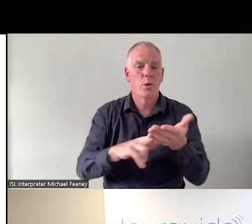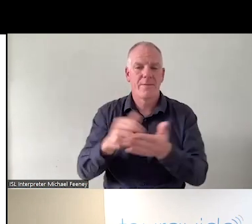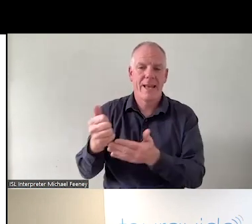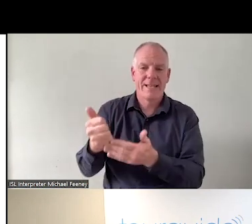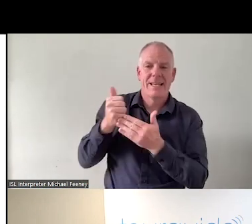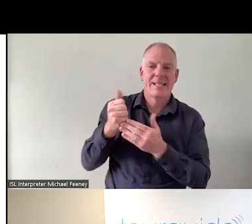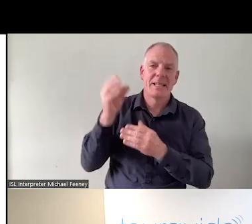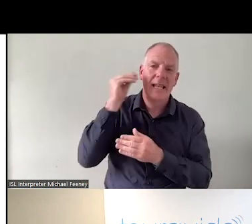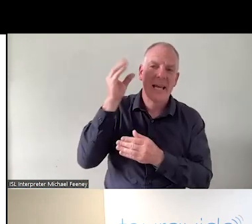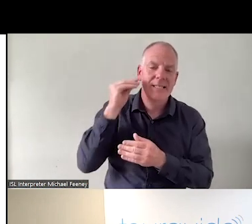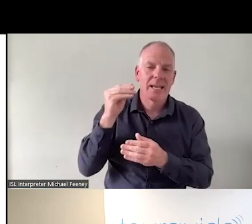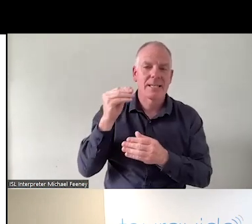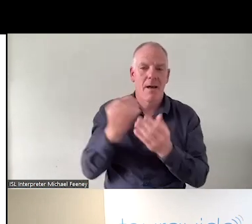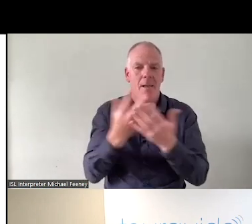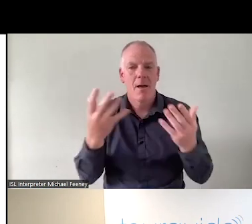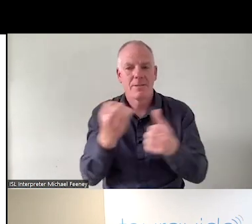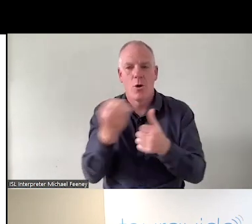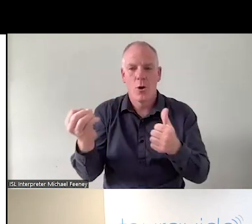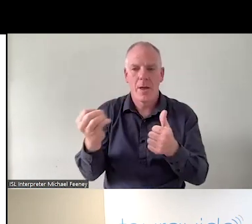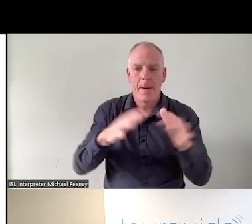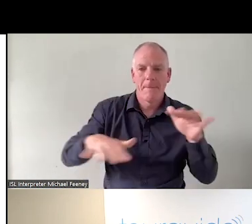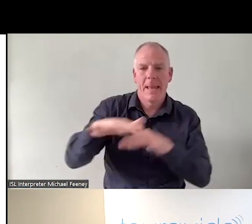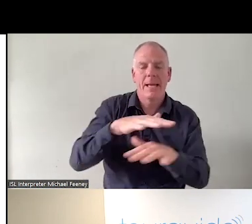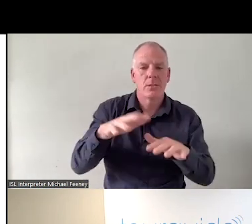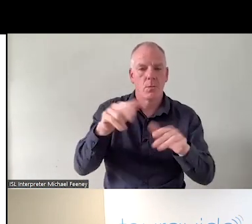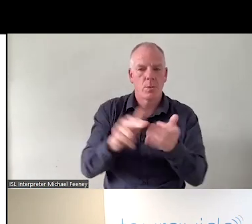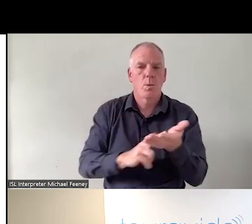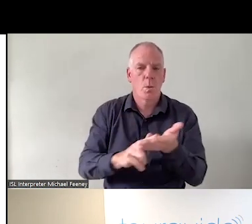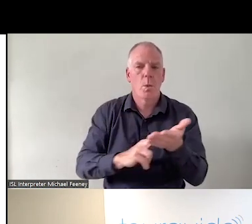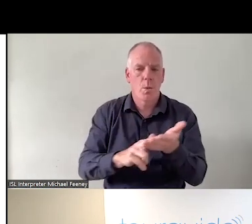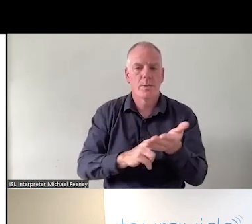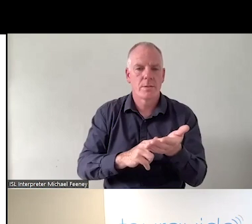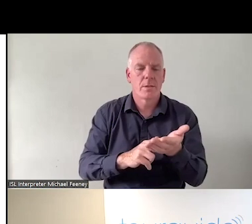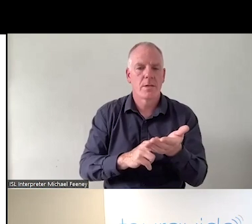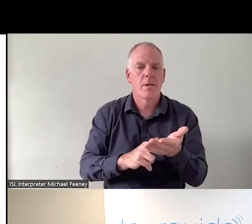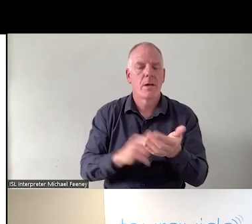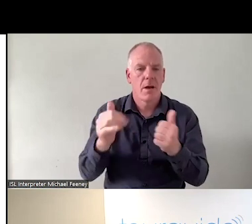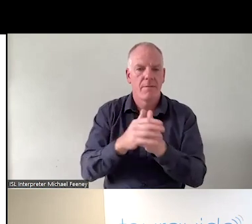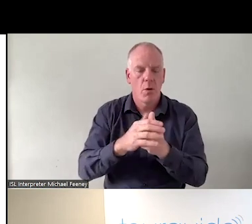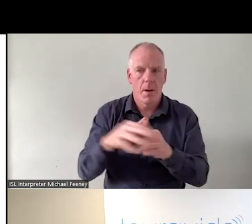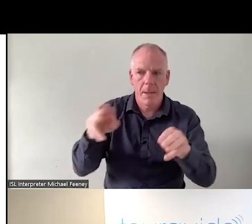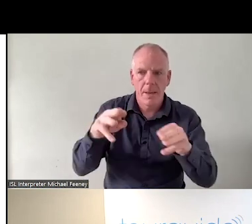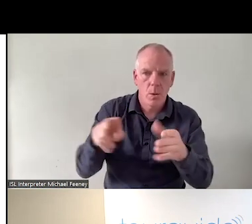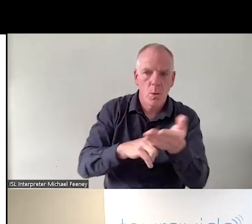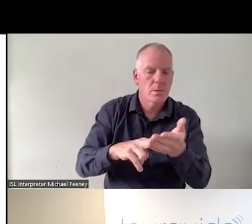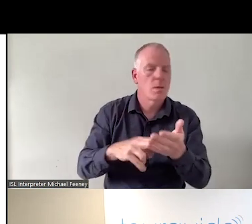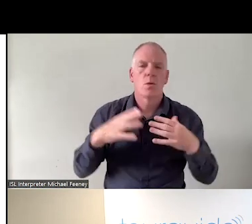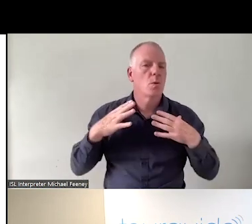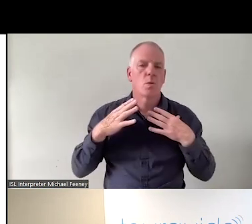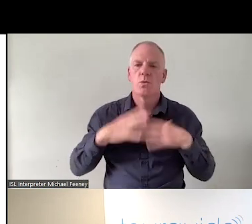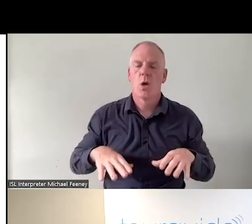and for many other places where there's audio you want to distribute to listeners, but you don't want to use loudspeakers in the spaces.